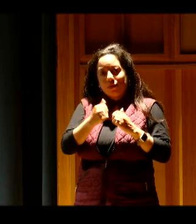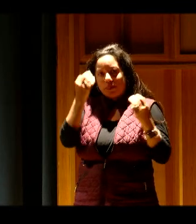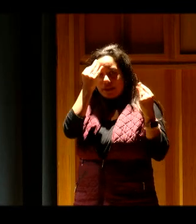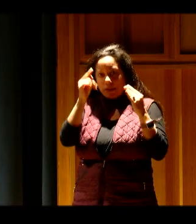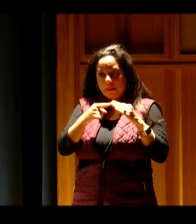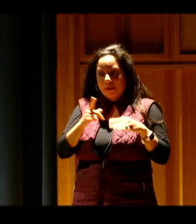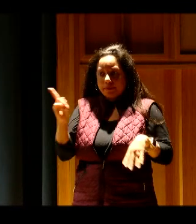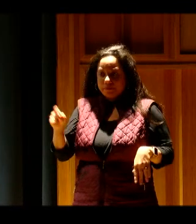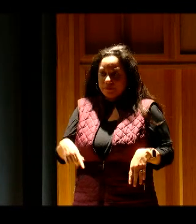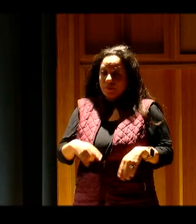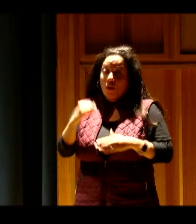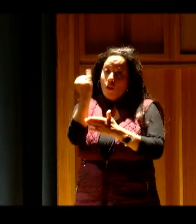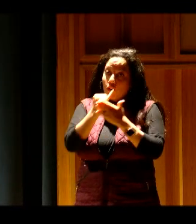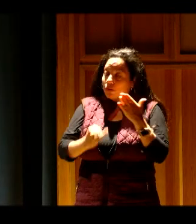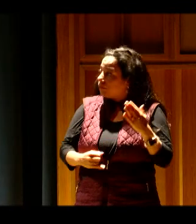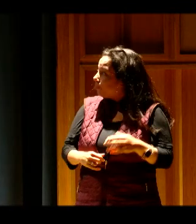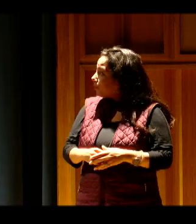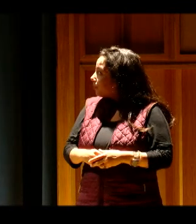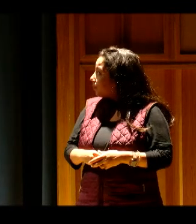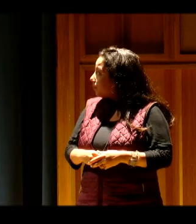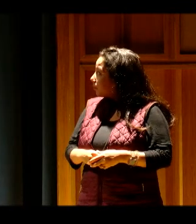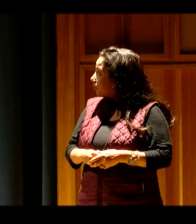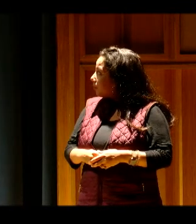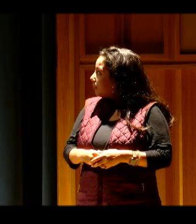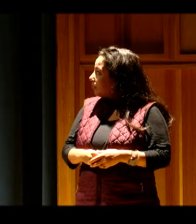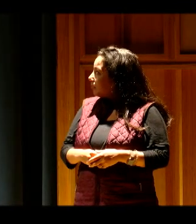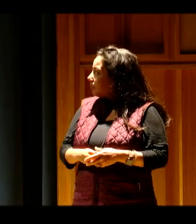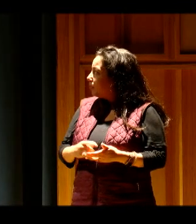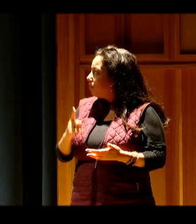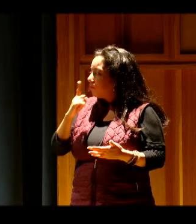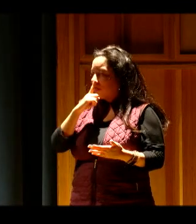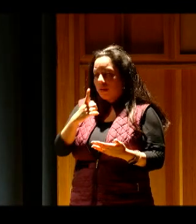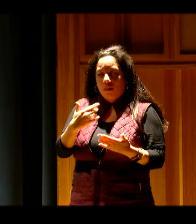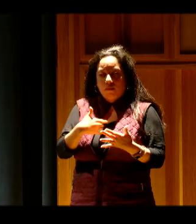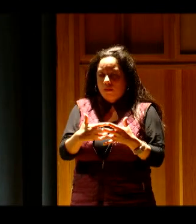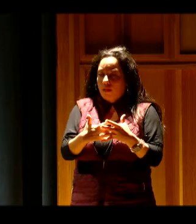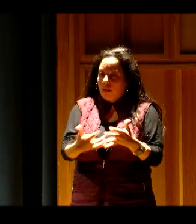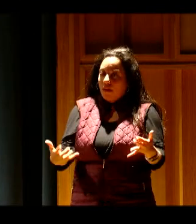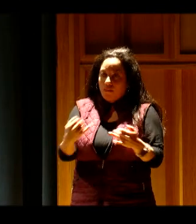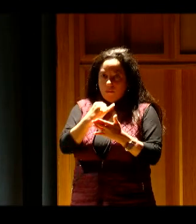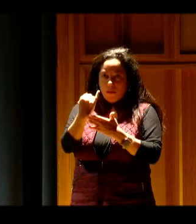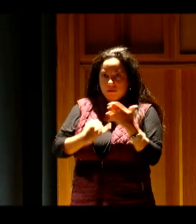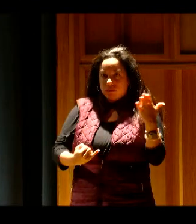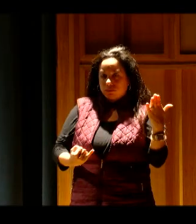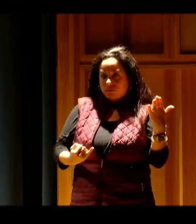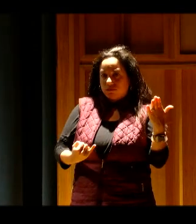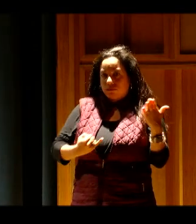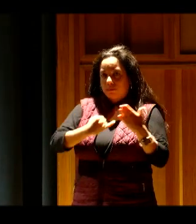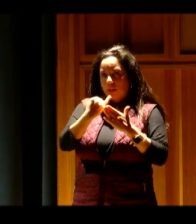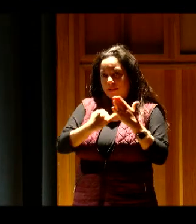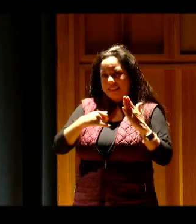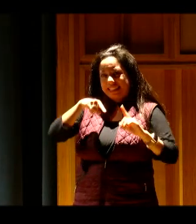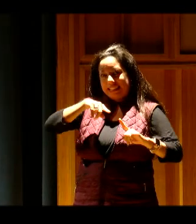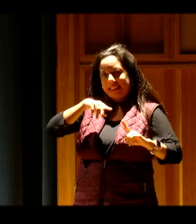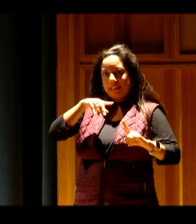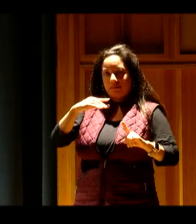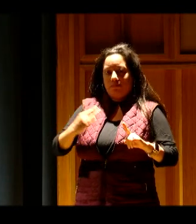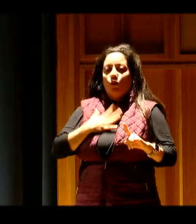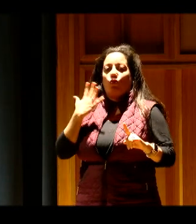There's the art work. There's no shortage of artwork. It has become the muse of our time.